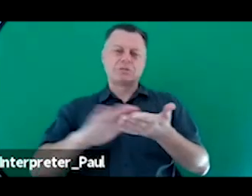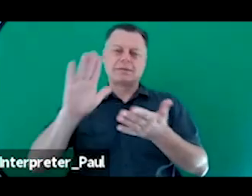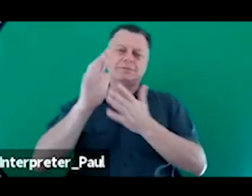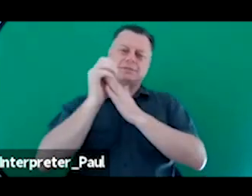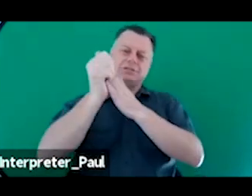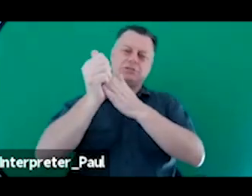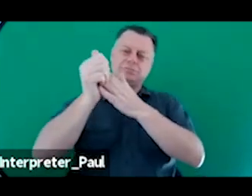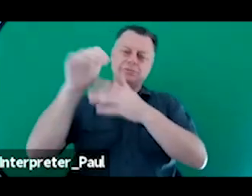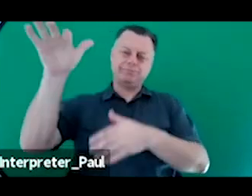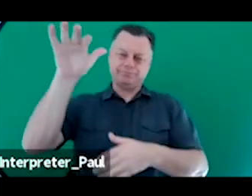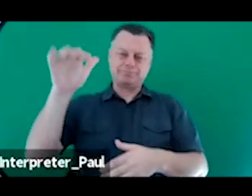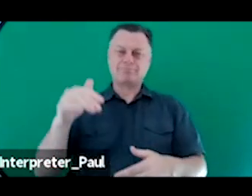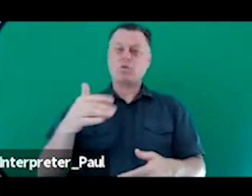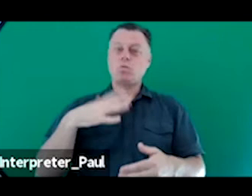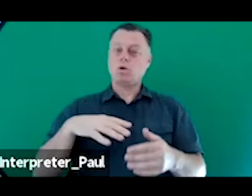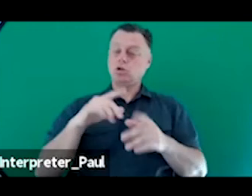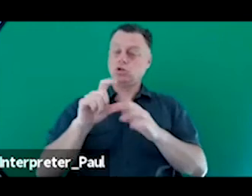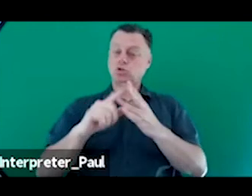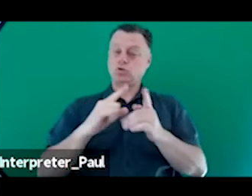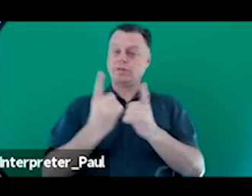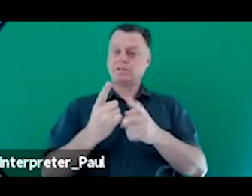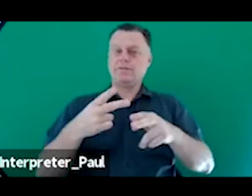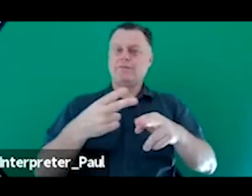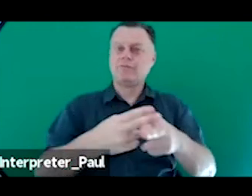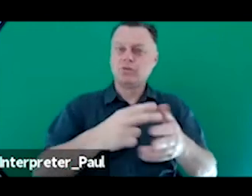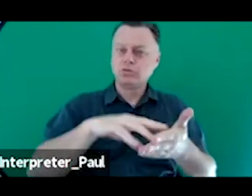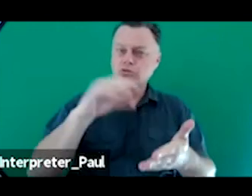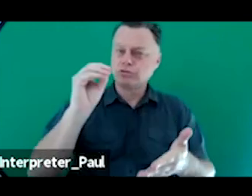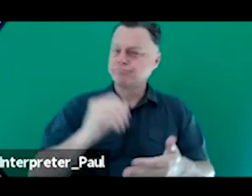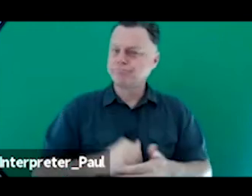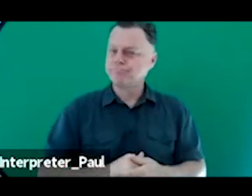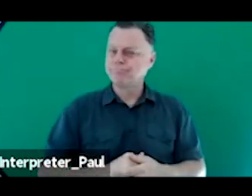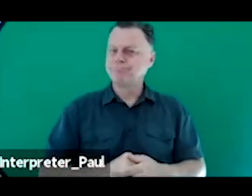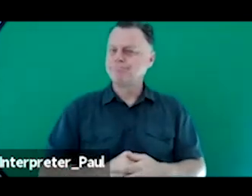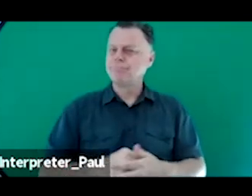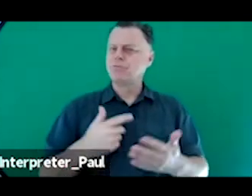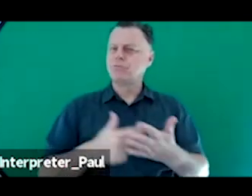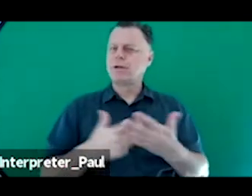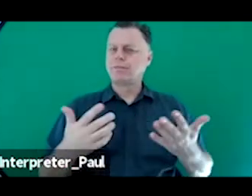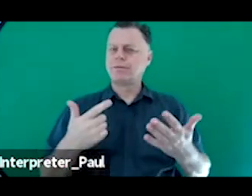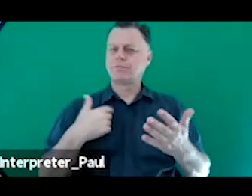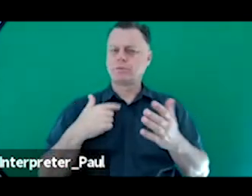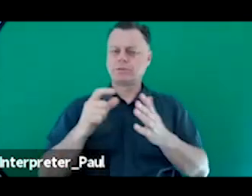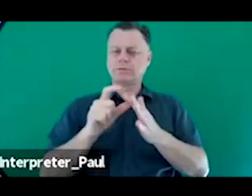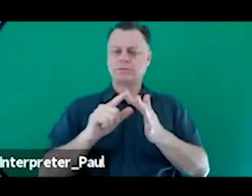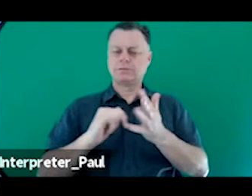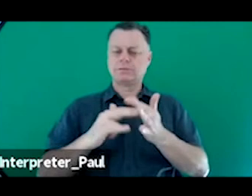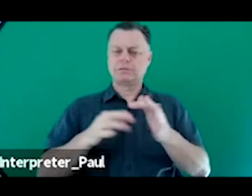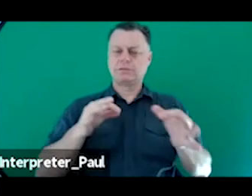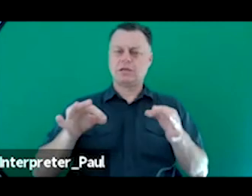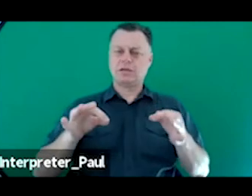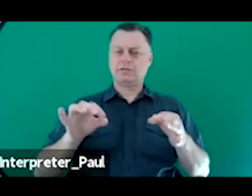doing things for our students versus designing agency into the interactions that we have.